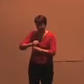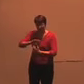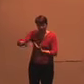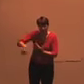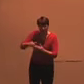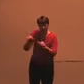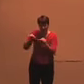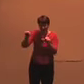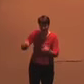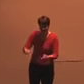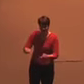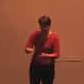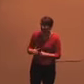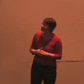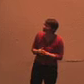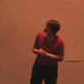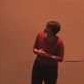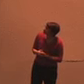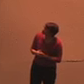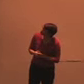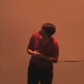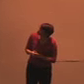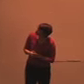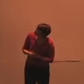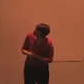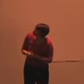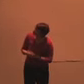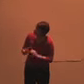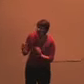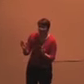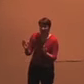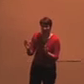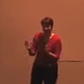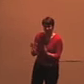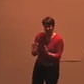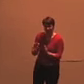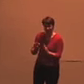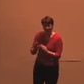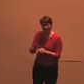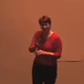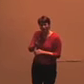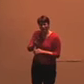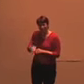This is really small house, and 4.2 meters, 4.2 meters, and about 4 meters.